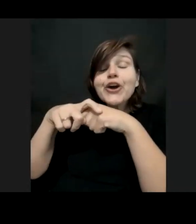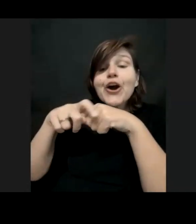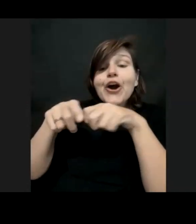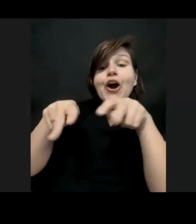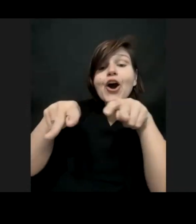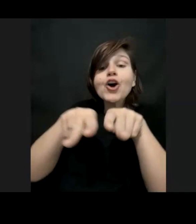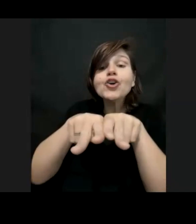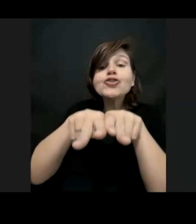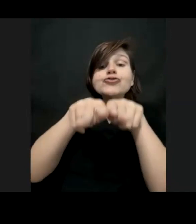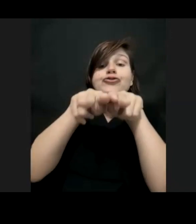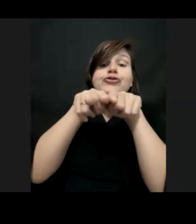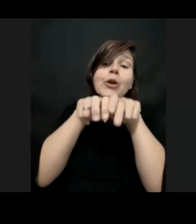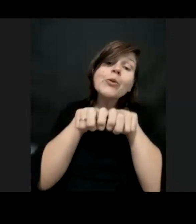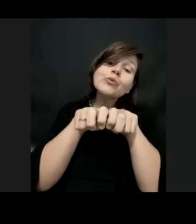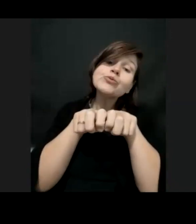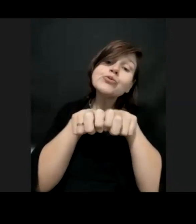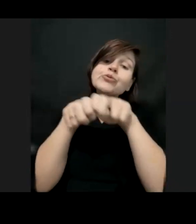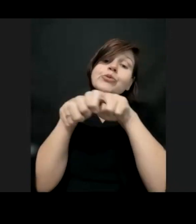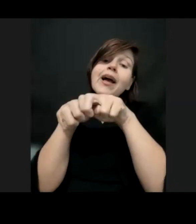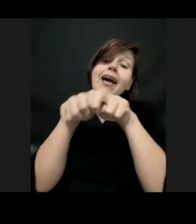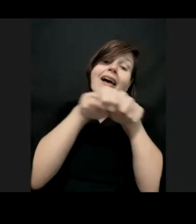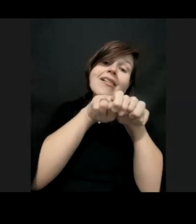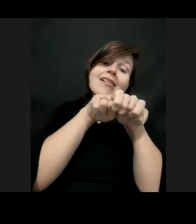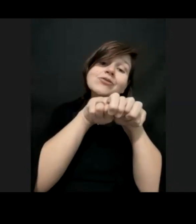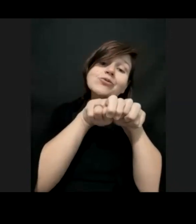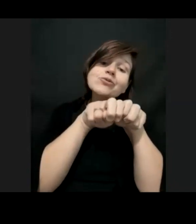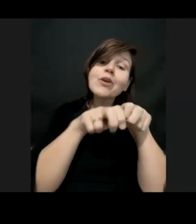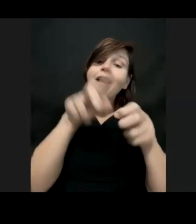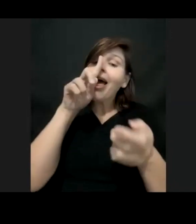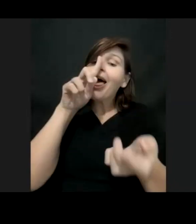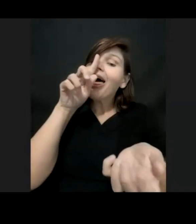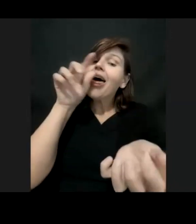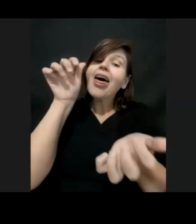curled up next to her and they fell fast asleep.